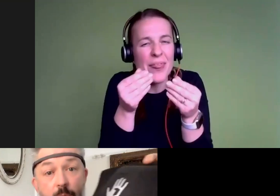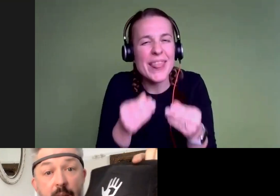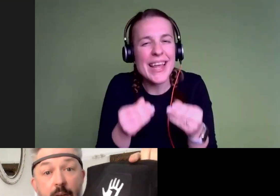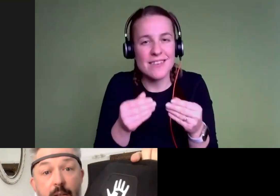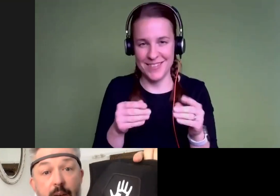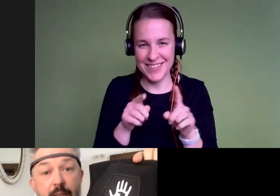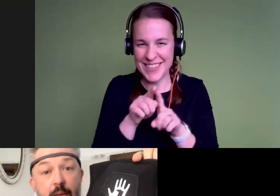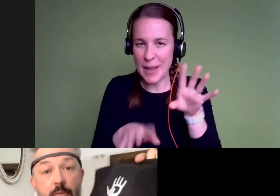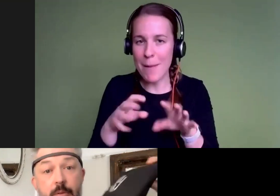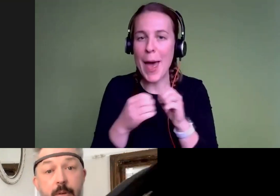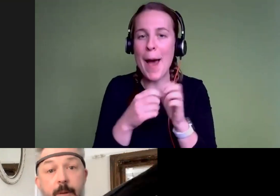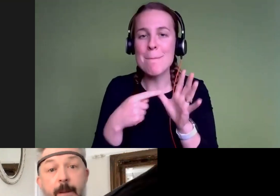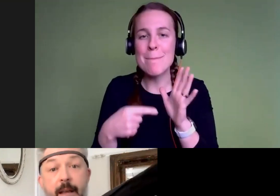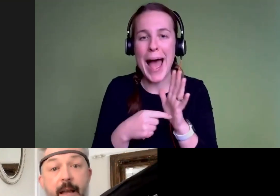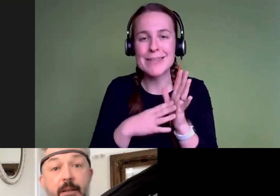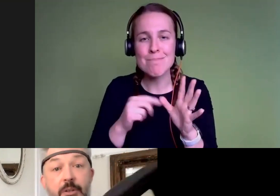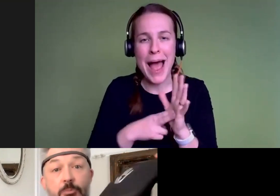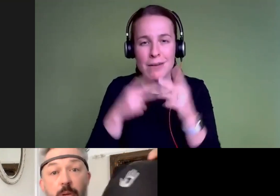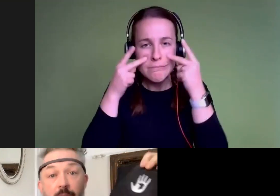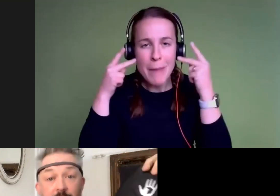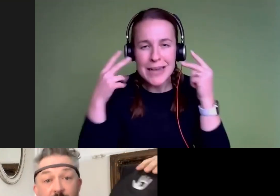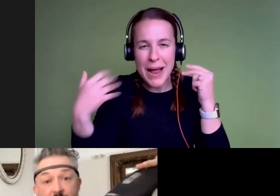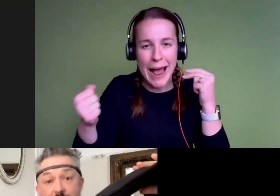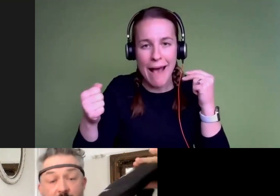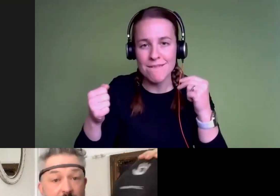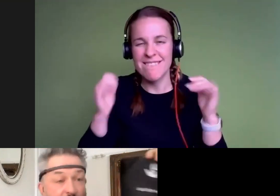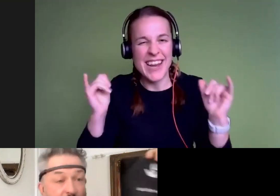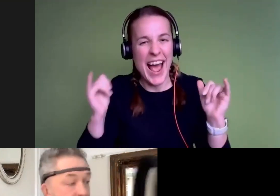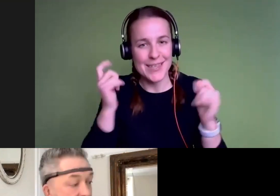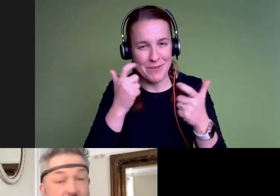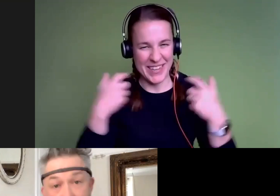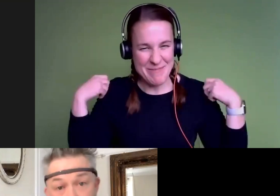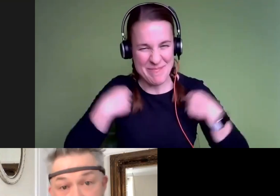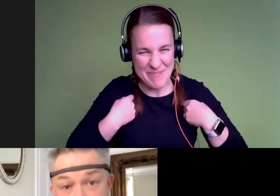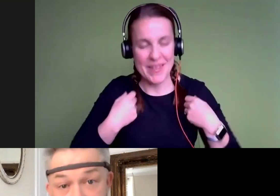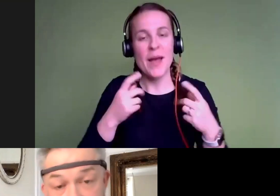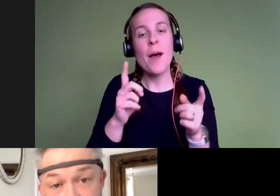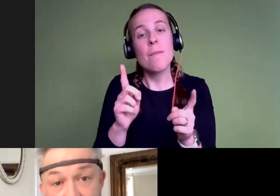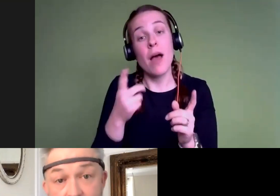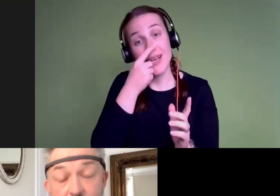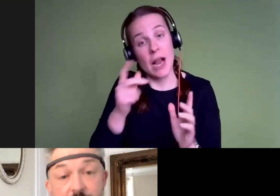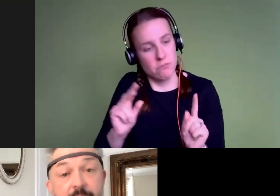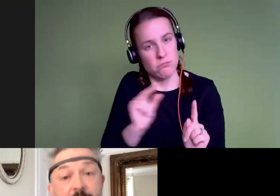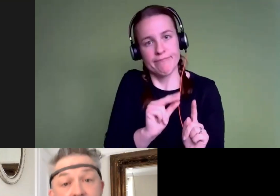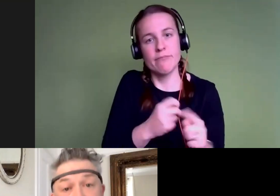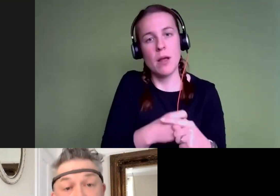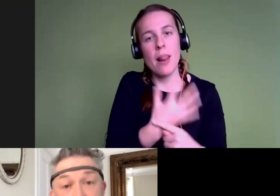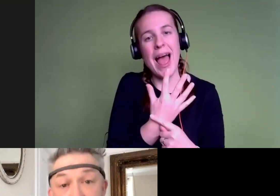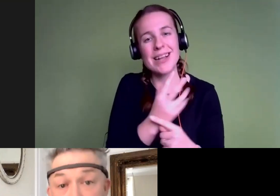And this looks like a really thin blank backpack, it is black and looks like